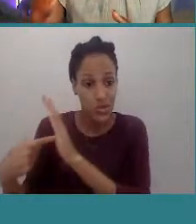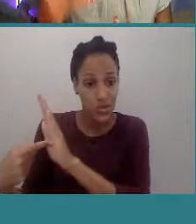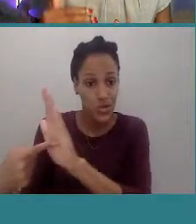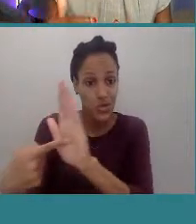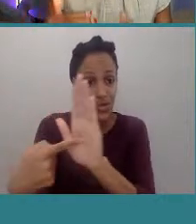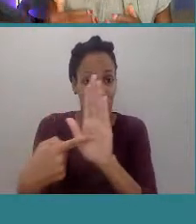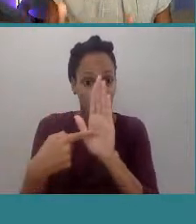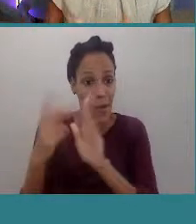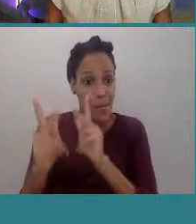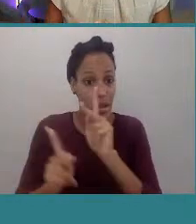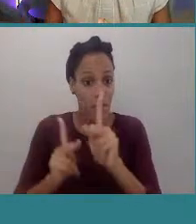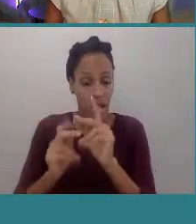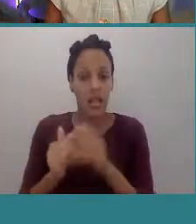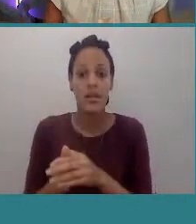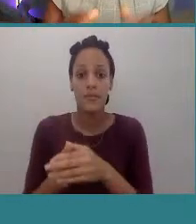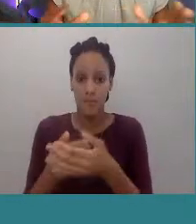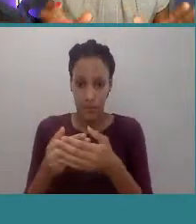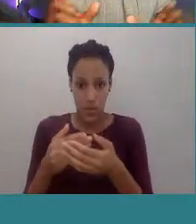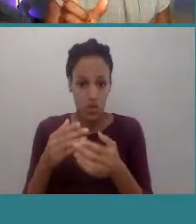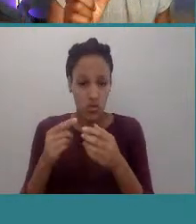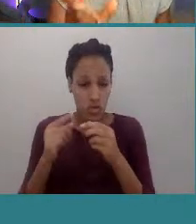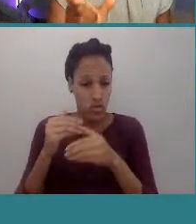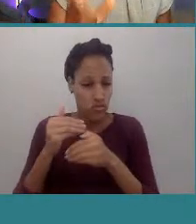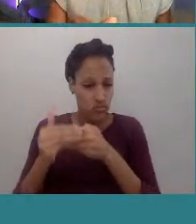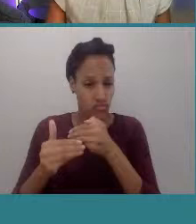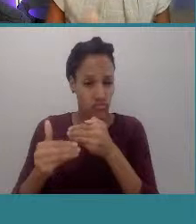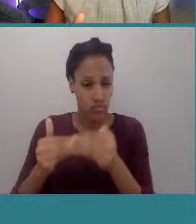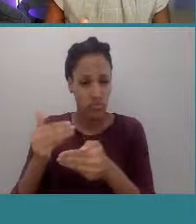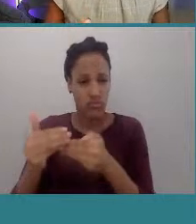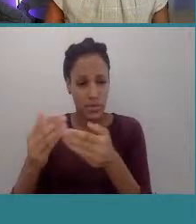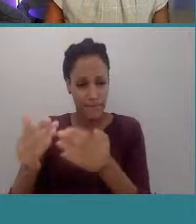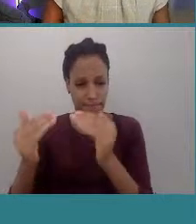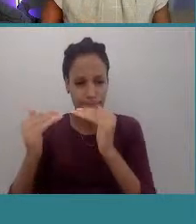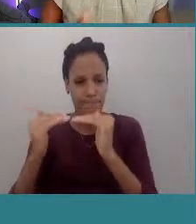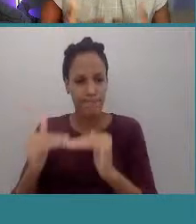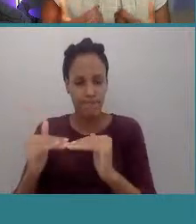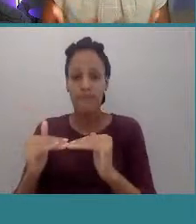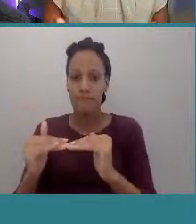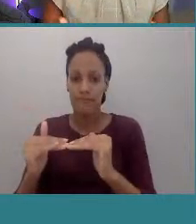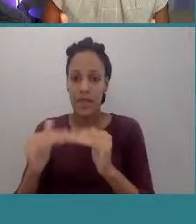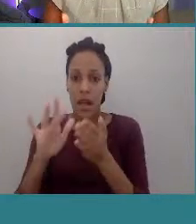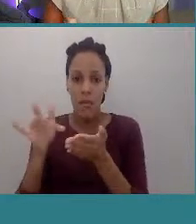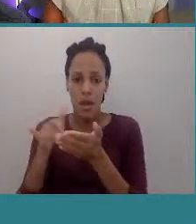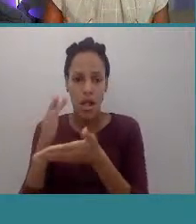From there along this journey when we get to this middle piece, if we are thinking about